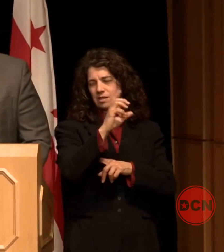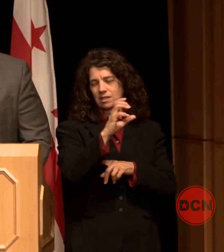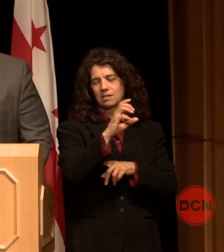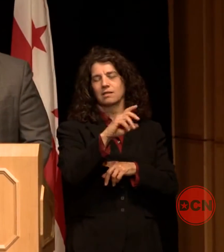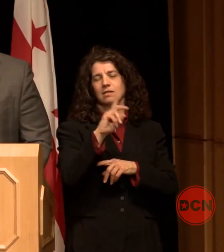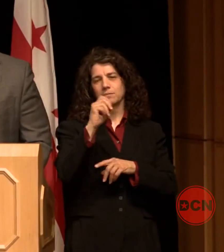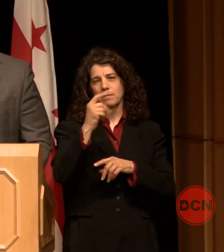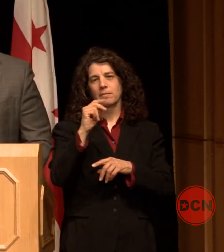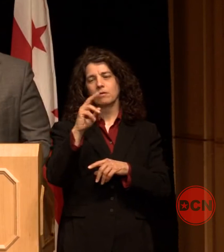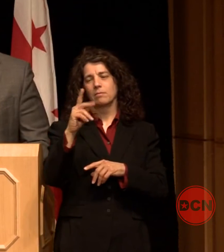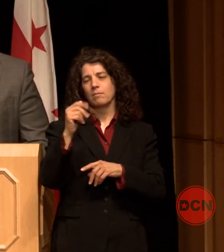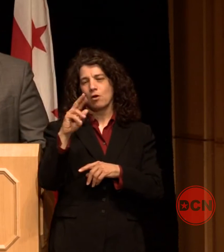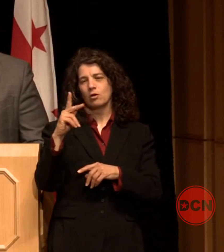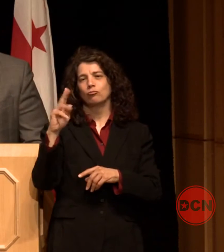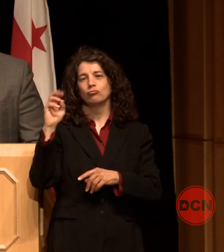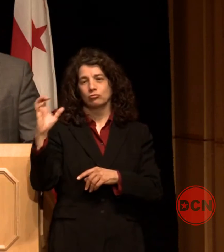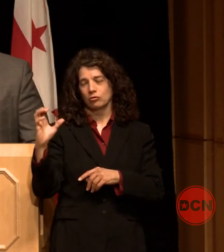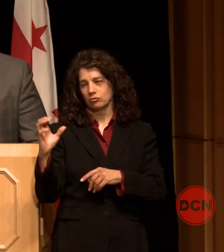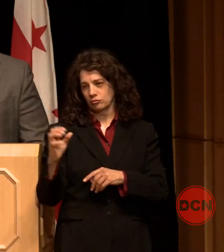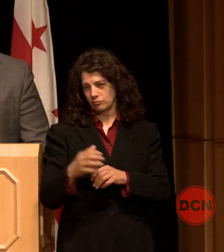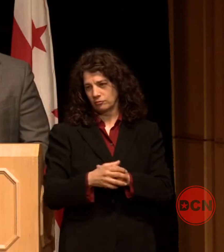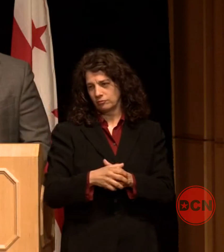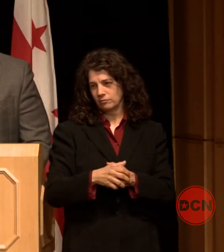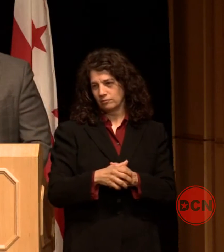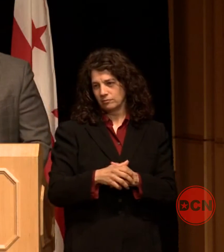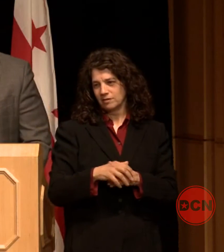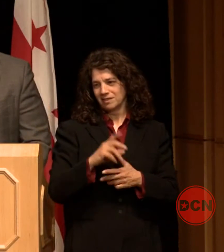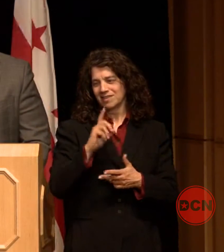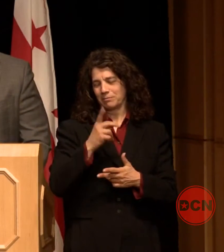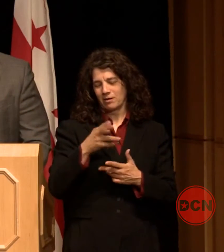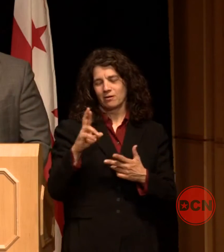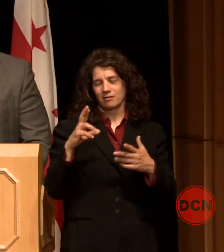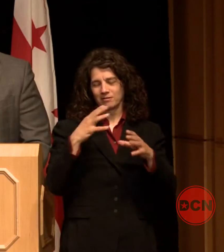DPR IS ONE OF THE LARGEST LANDOWNERS IN THE DISTRICT WITH